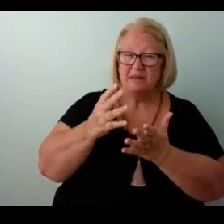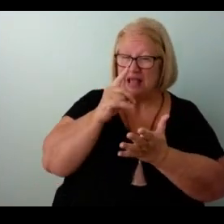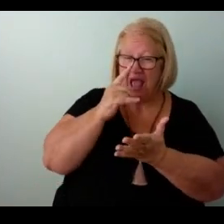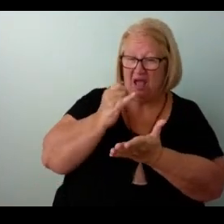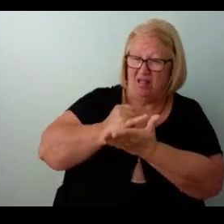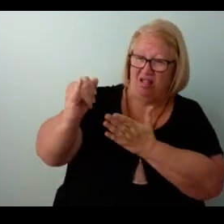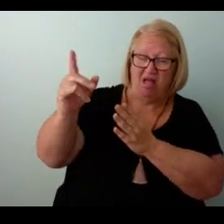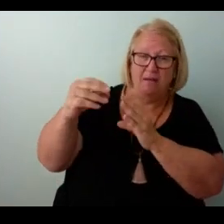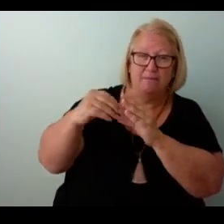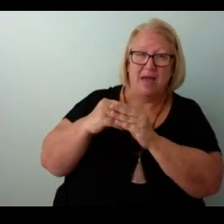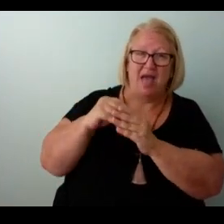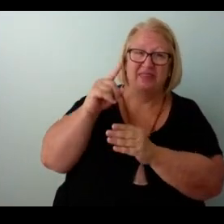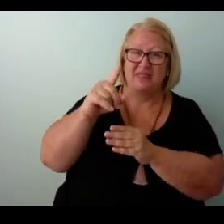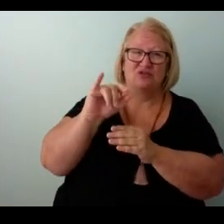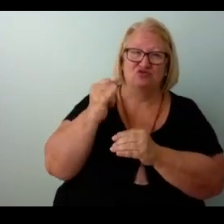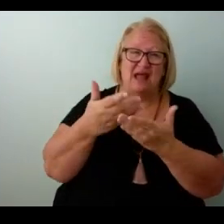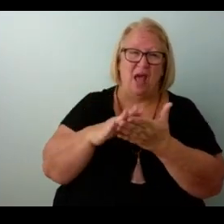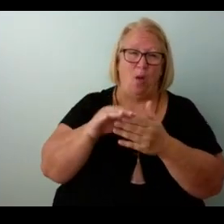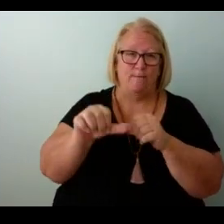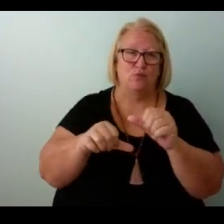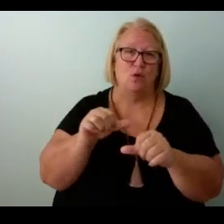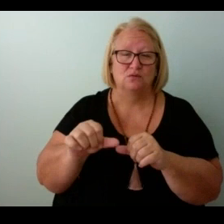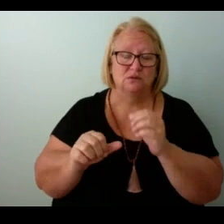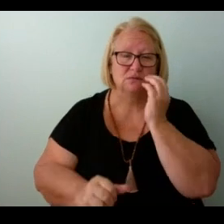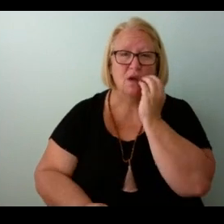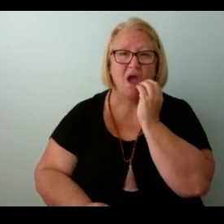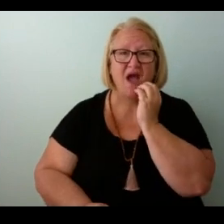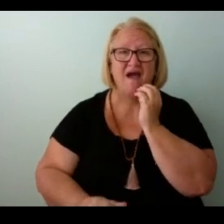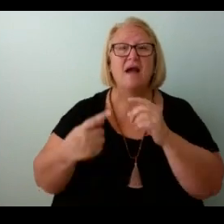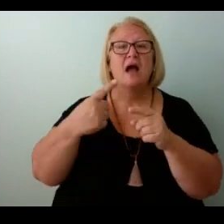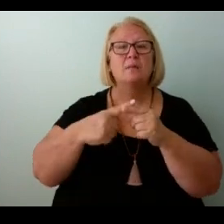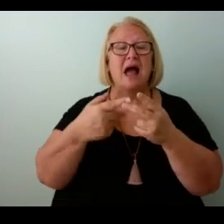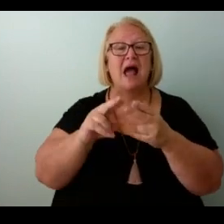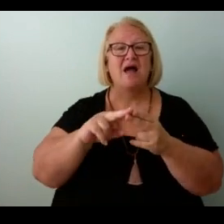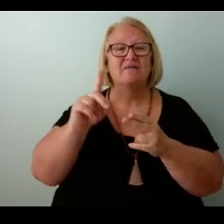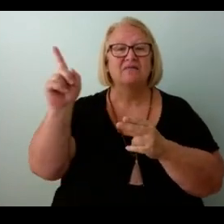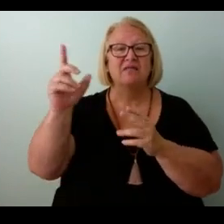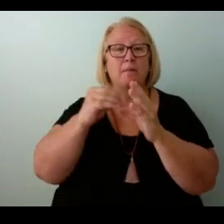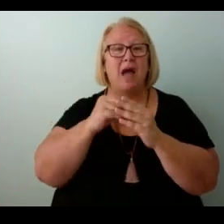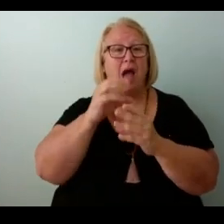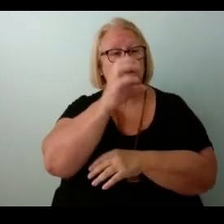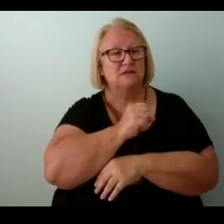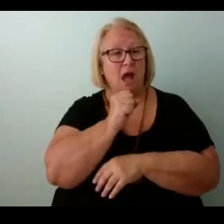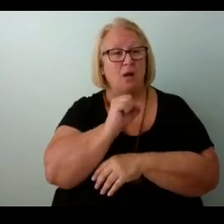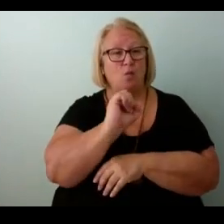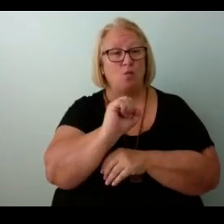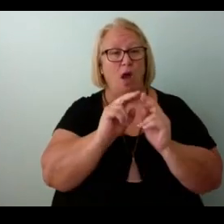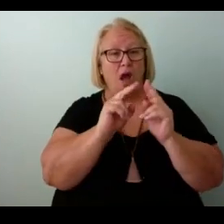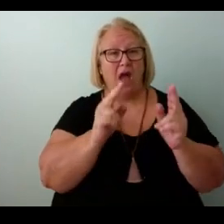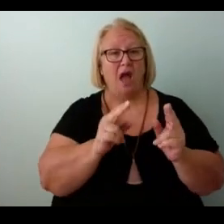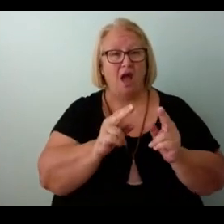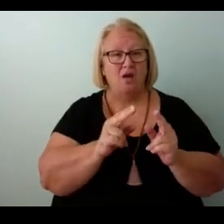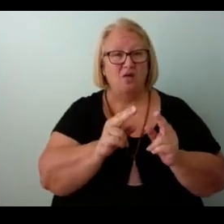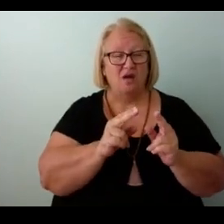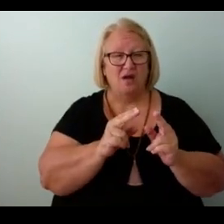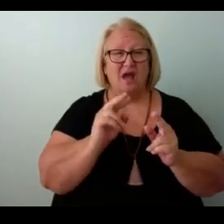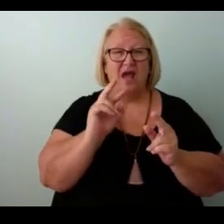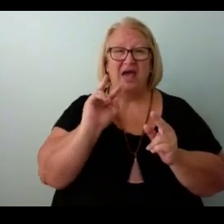The other thing with repossession of the loan is how hard is it to get a rental?